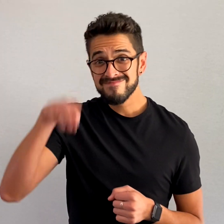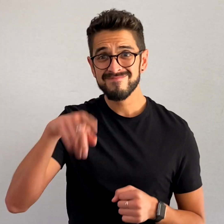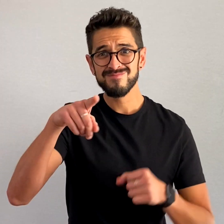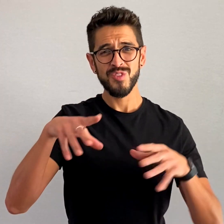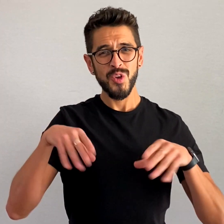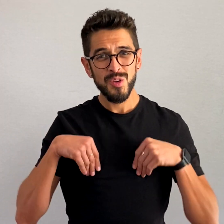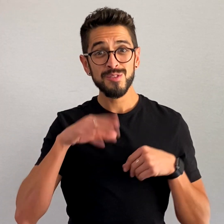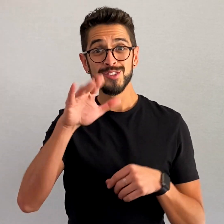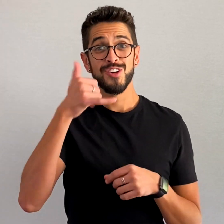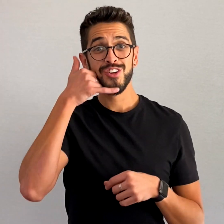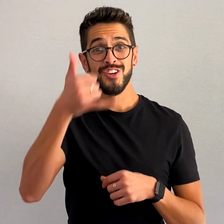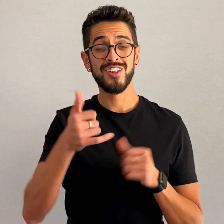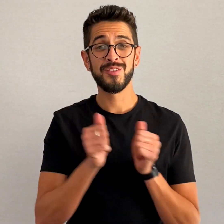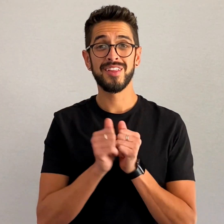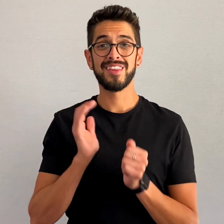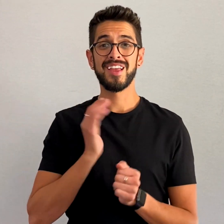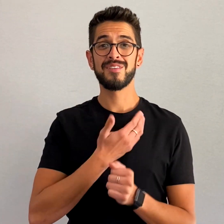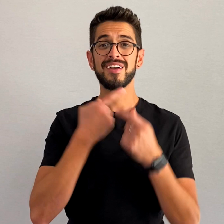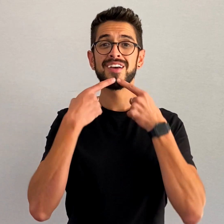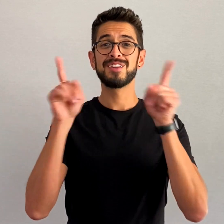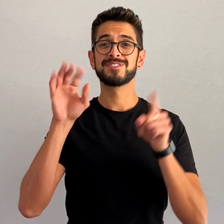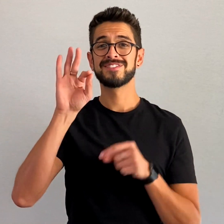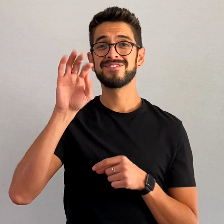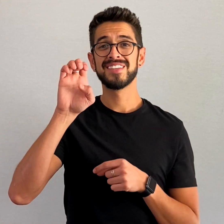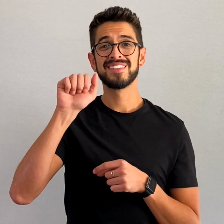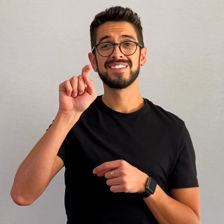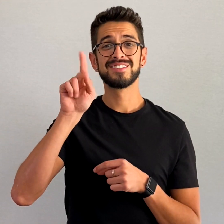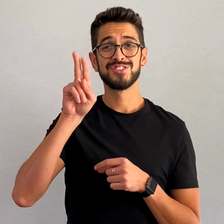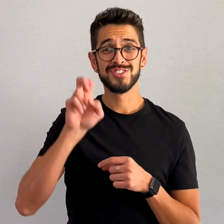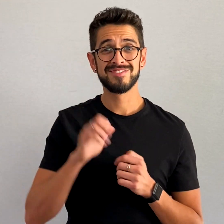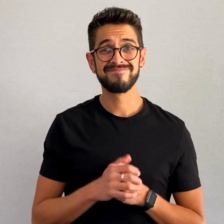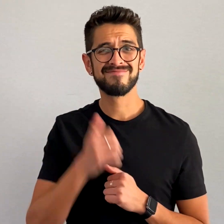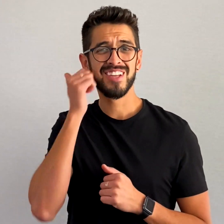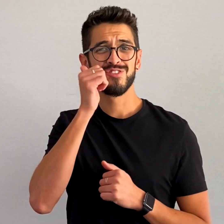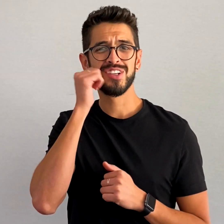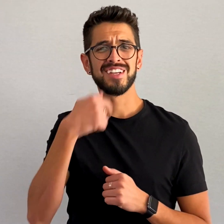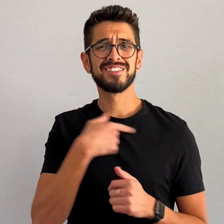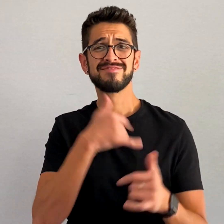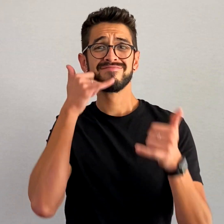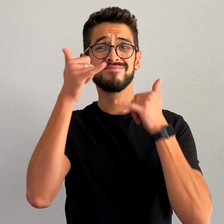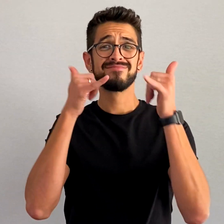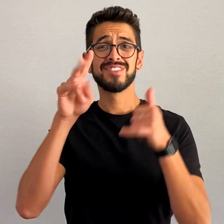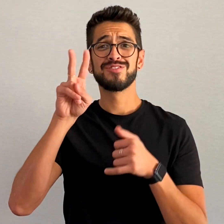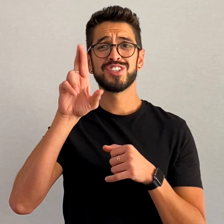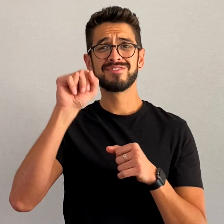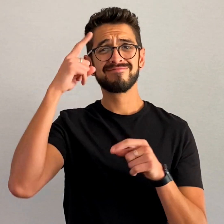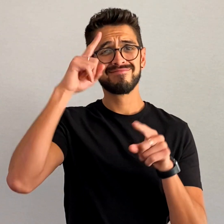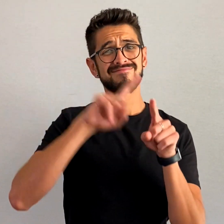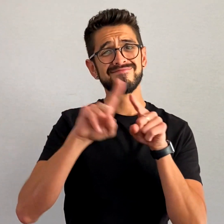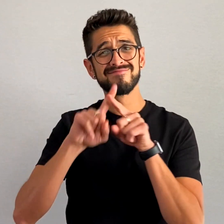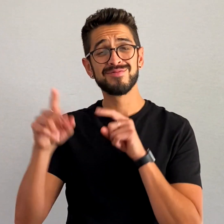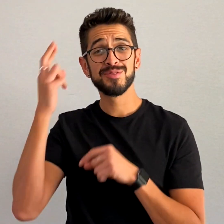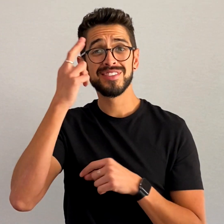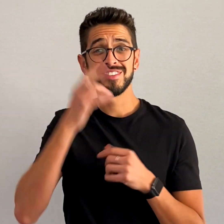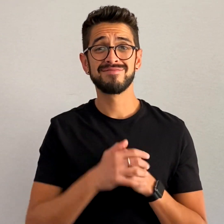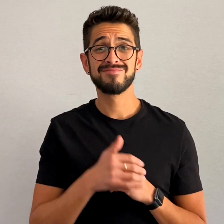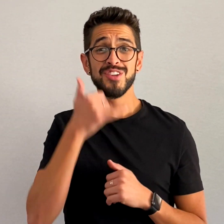Did you know you own your call with our announce feature? Every day we make a variety of VRS calls, for different reasons.